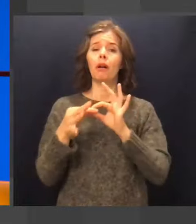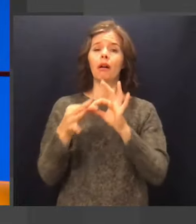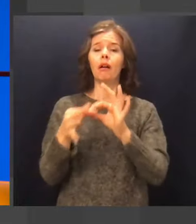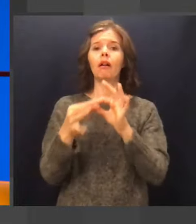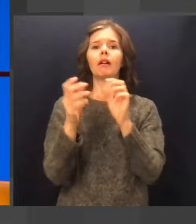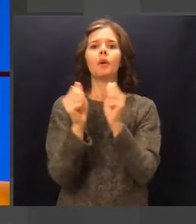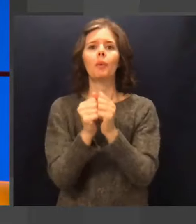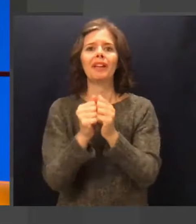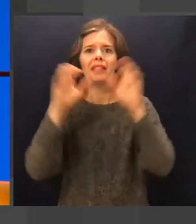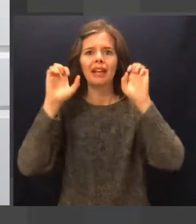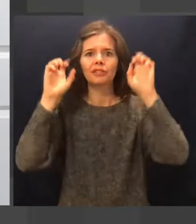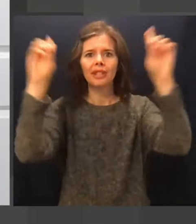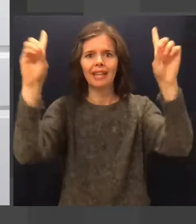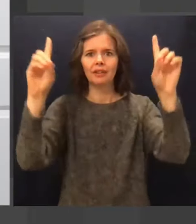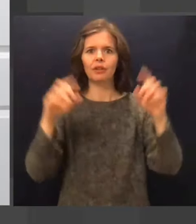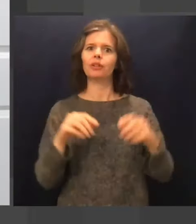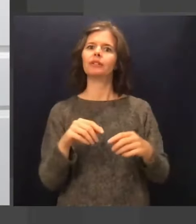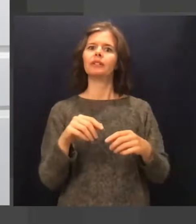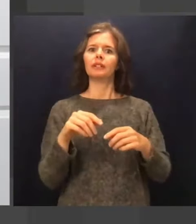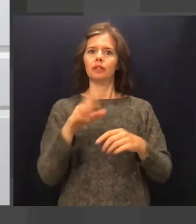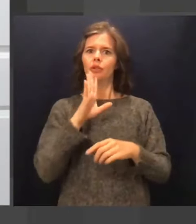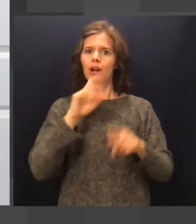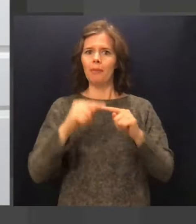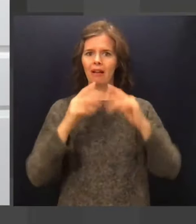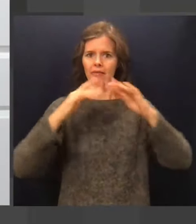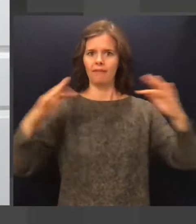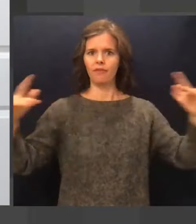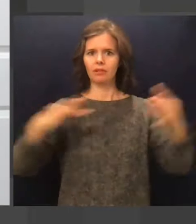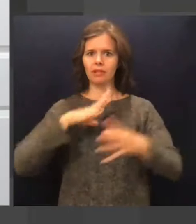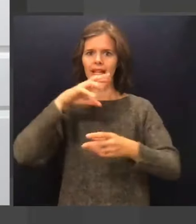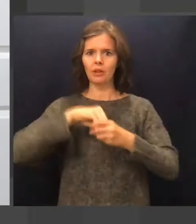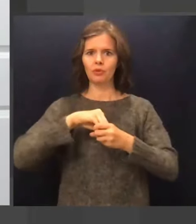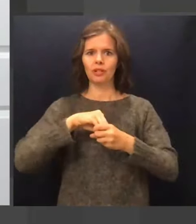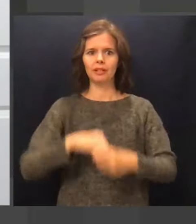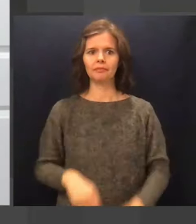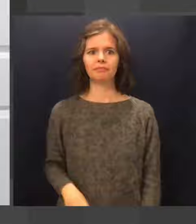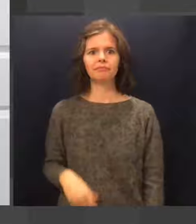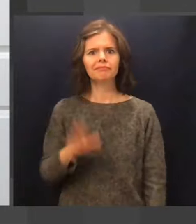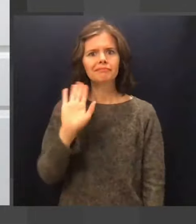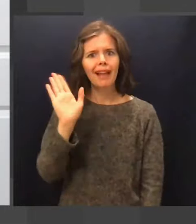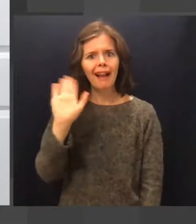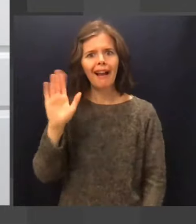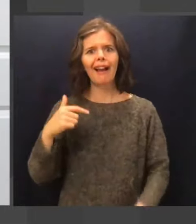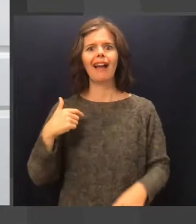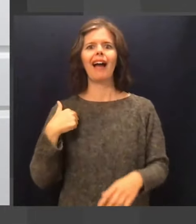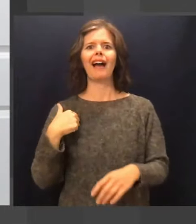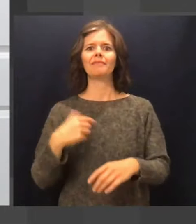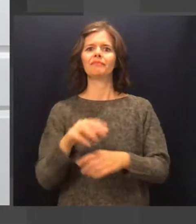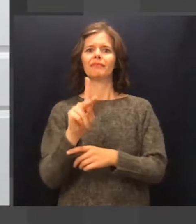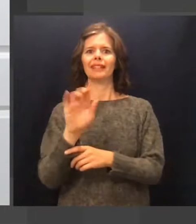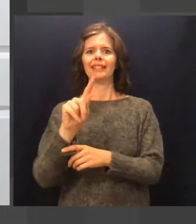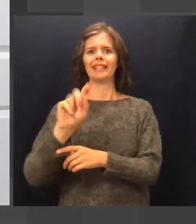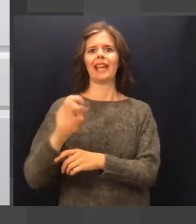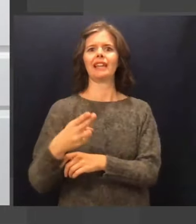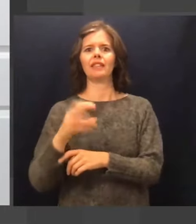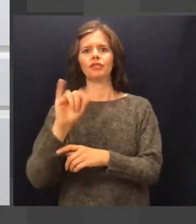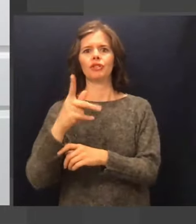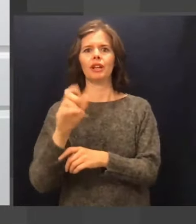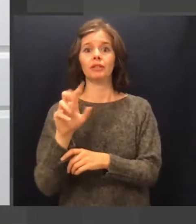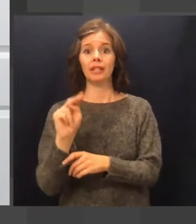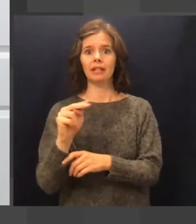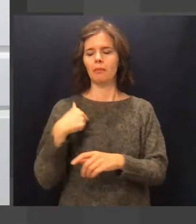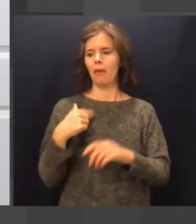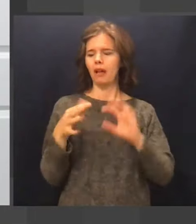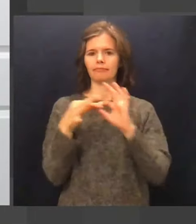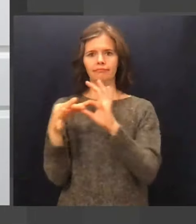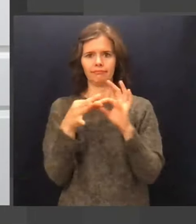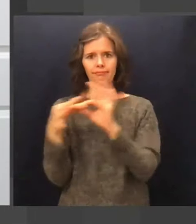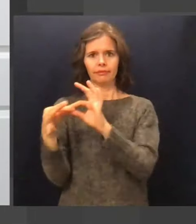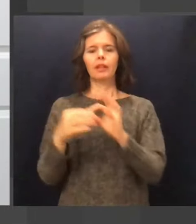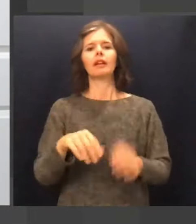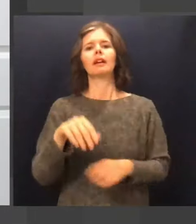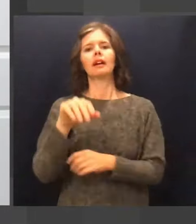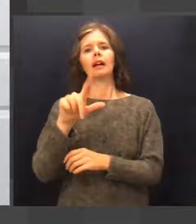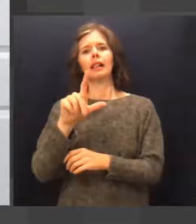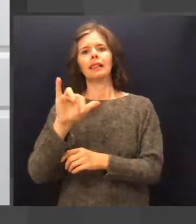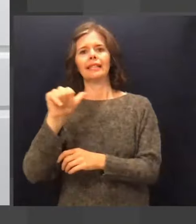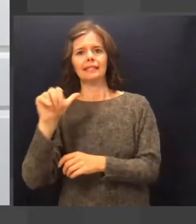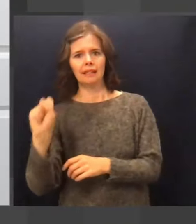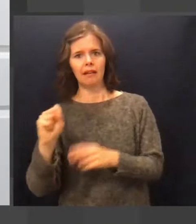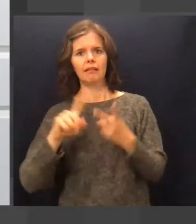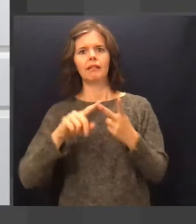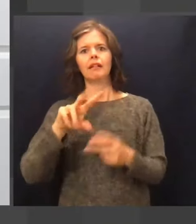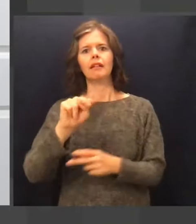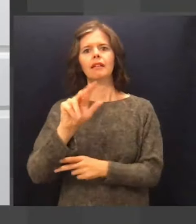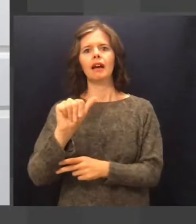SERIES ABOUT DIVERISTY AND